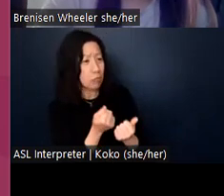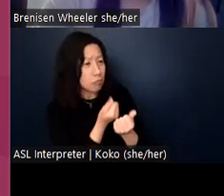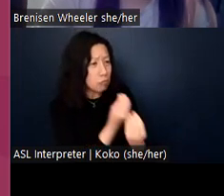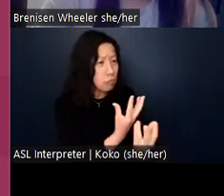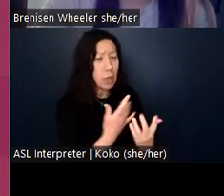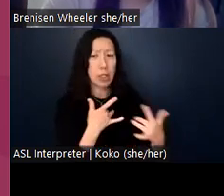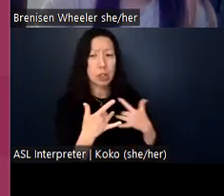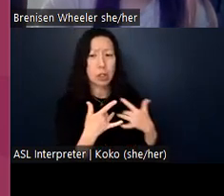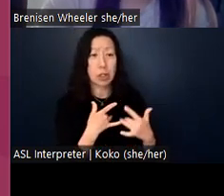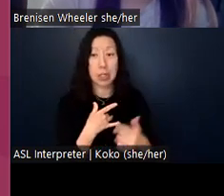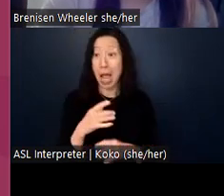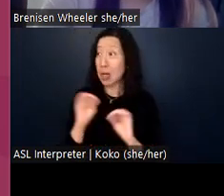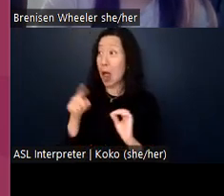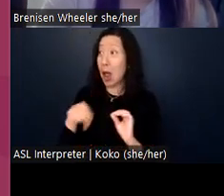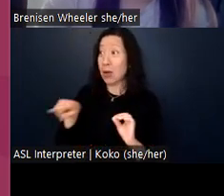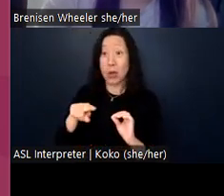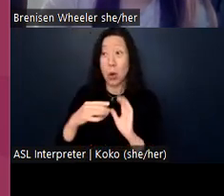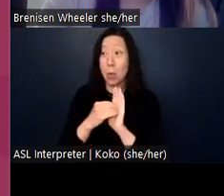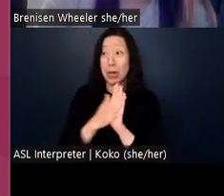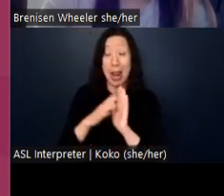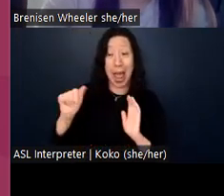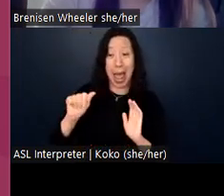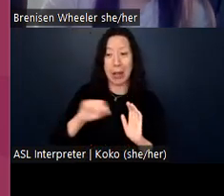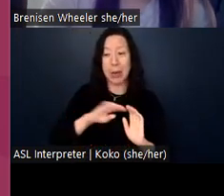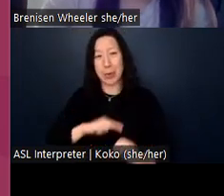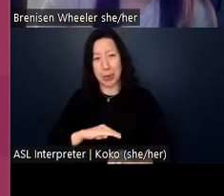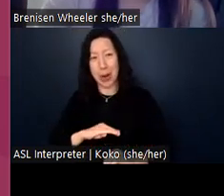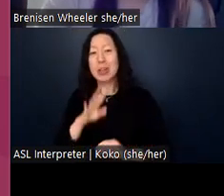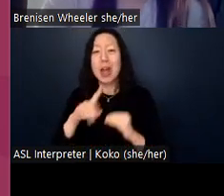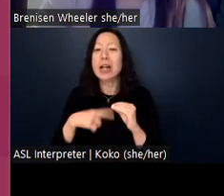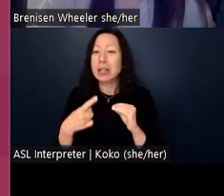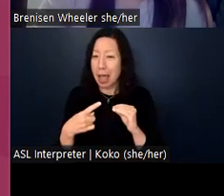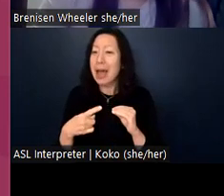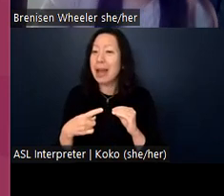we did talk about how abuse does happen in every relationship, and it does happen more.